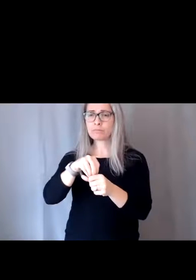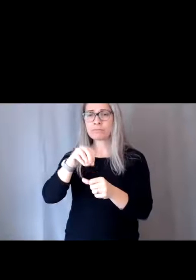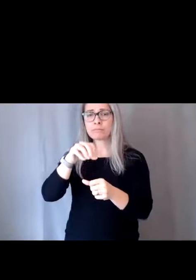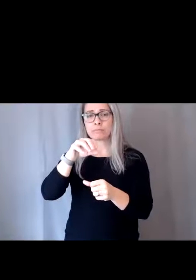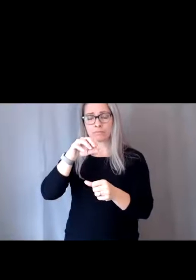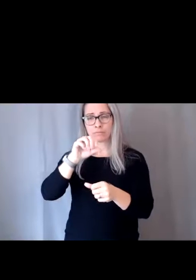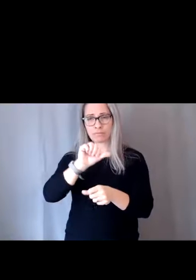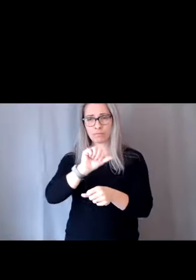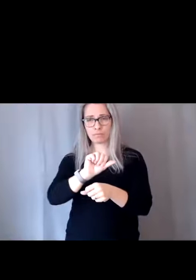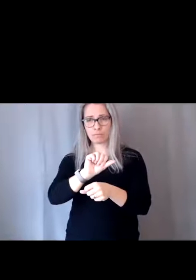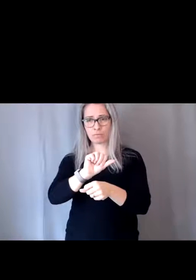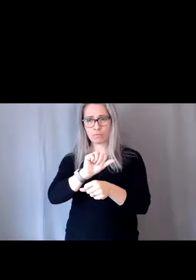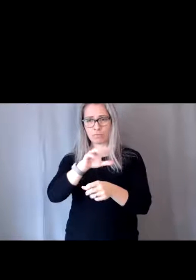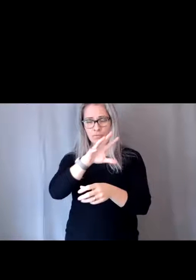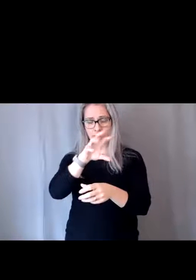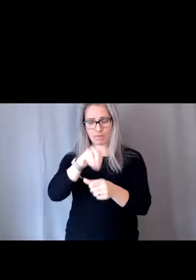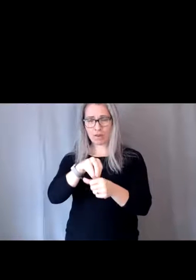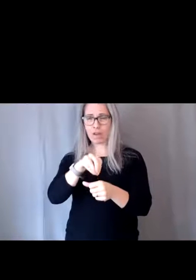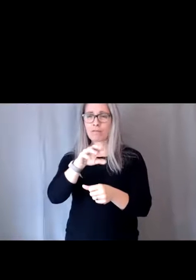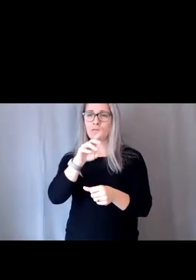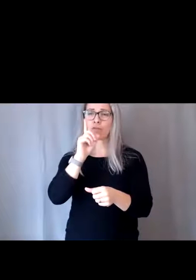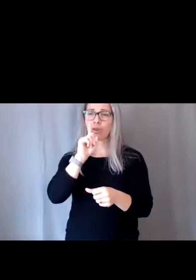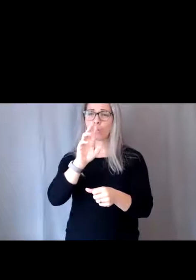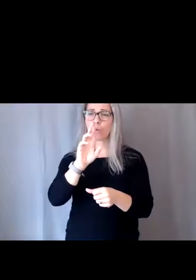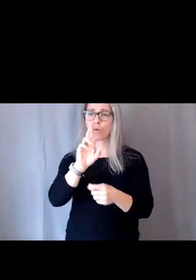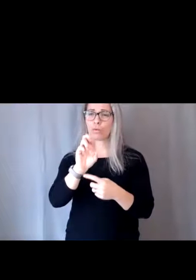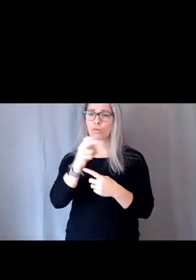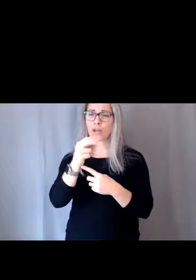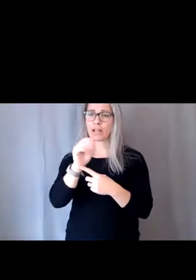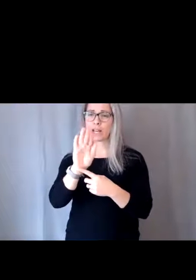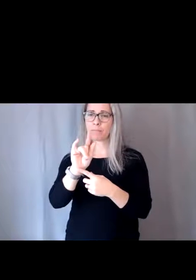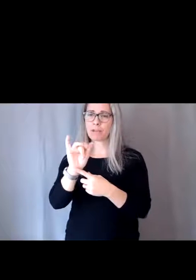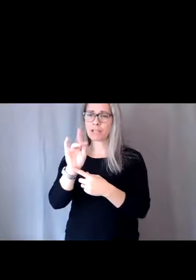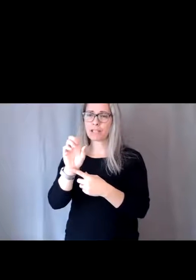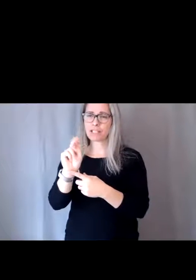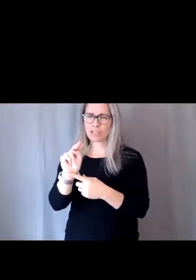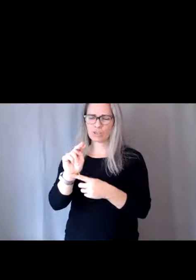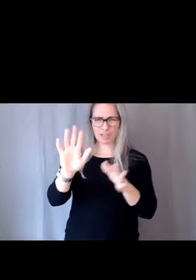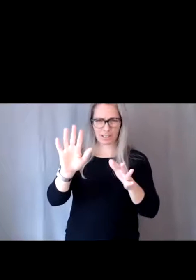can you see them okay I can't see you but I will work on that